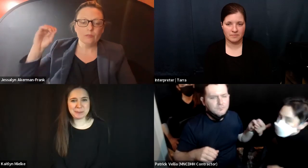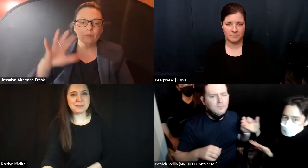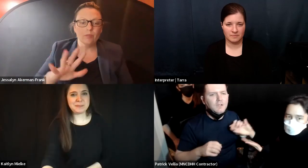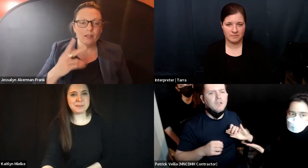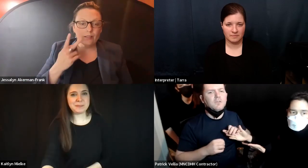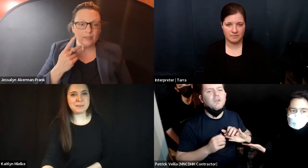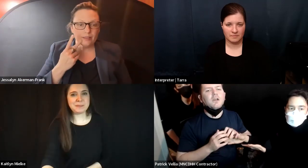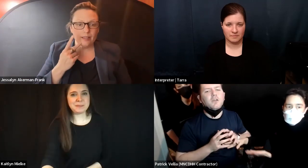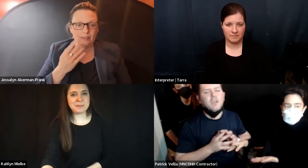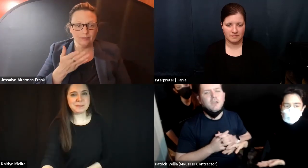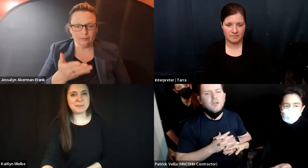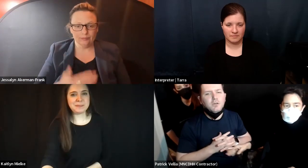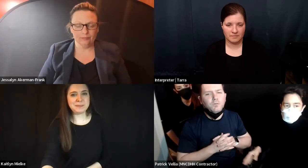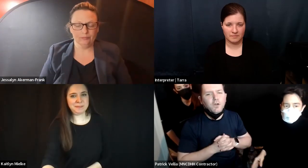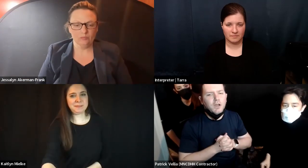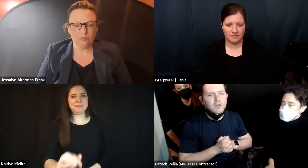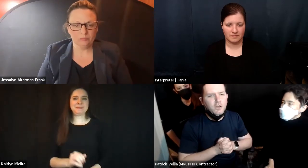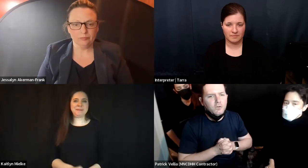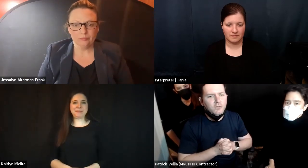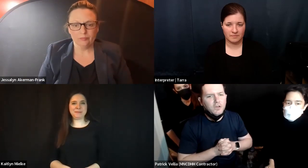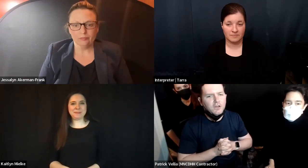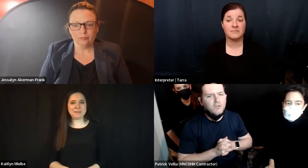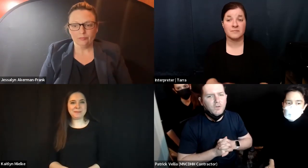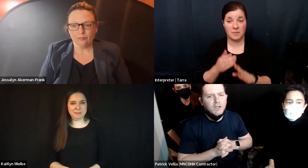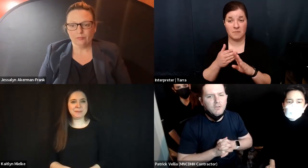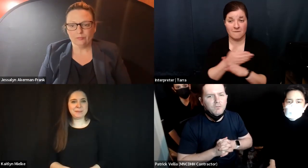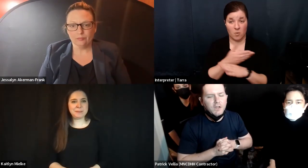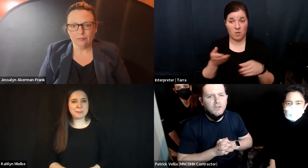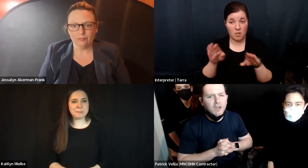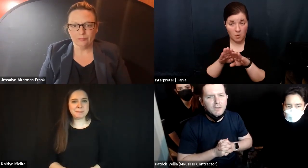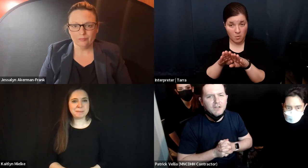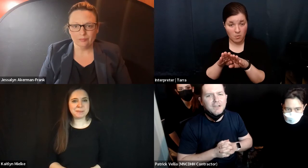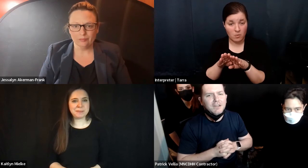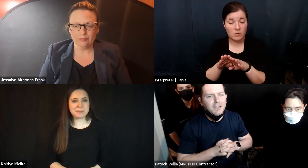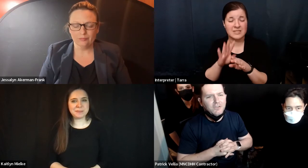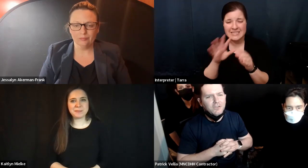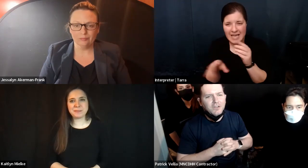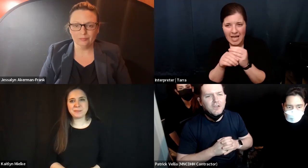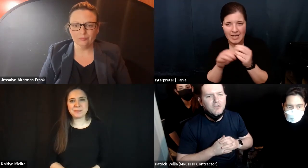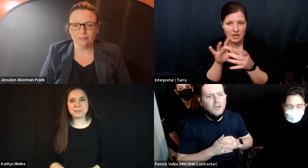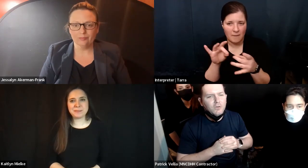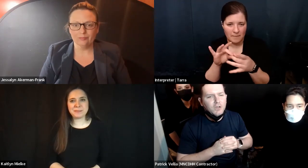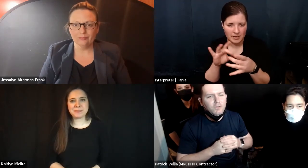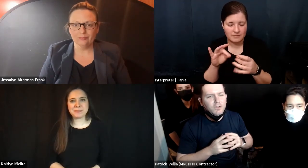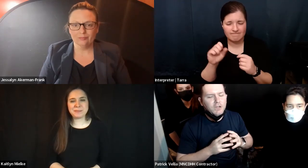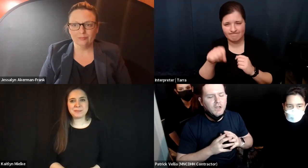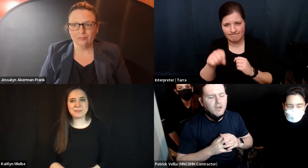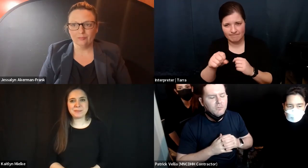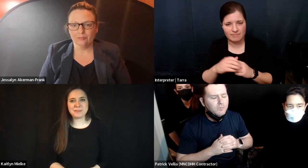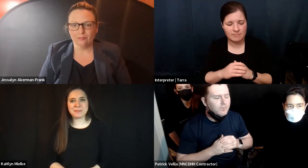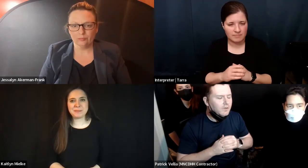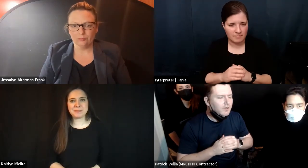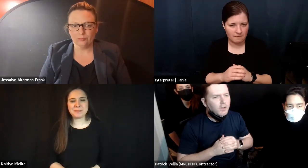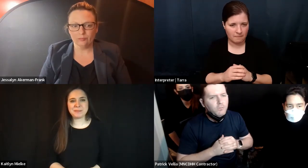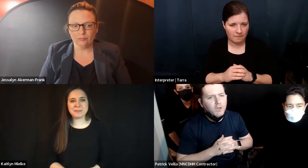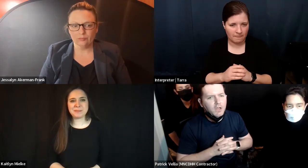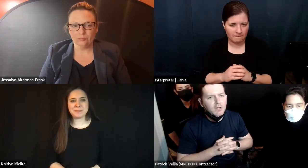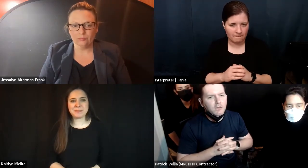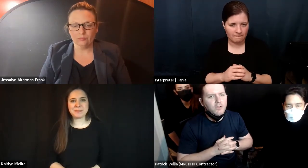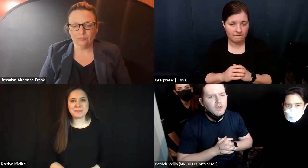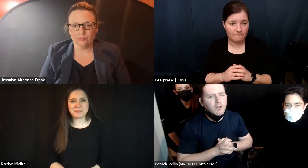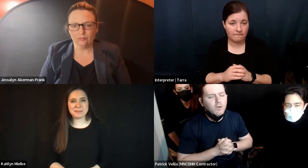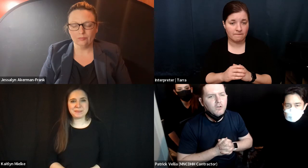Patrick, you are spotlighted.